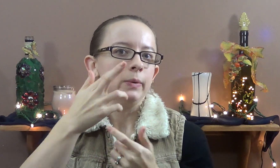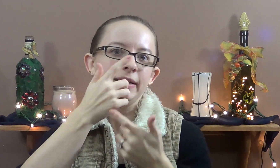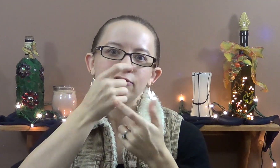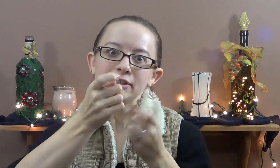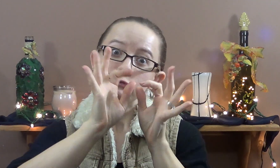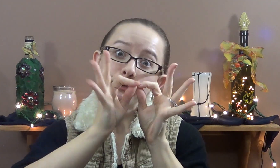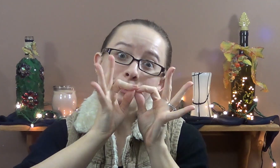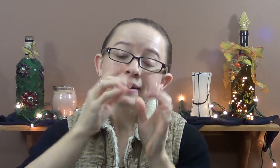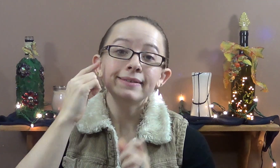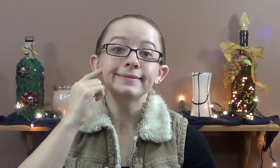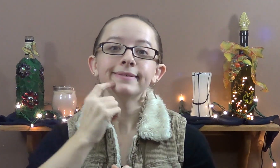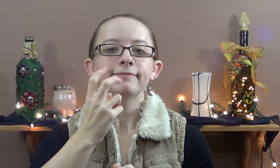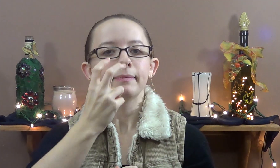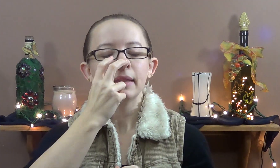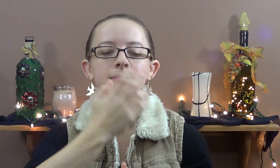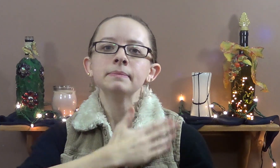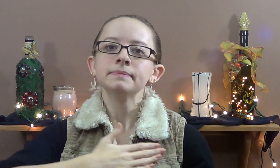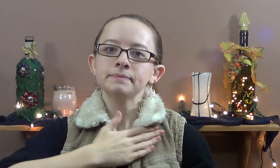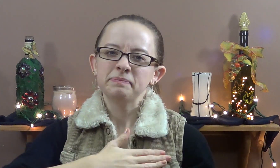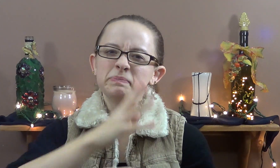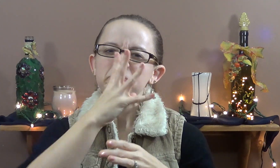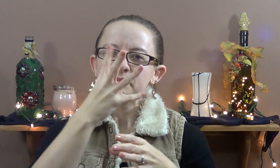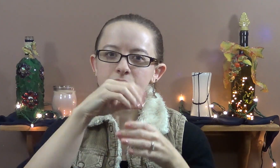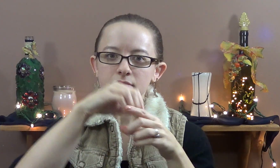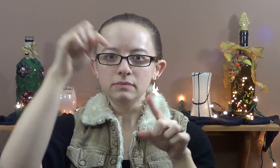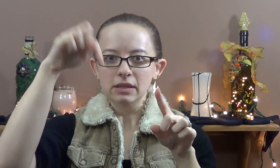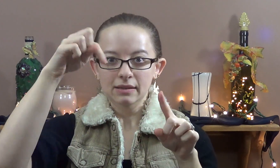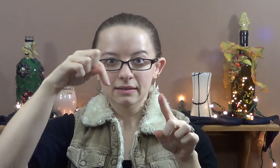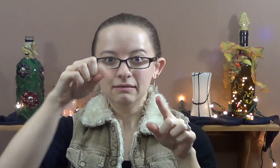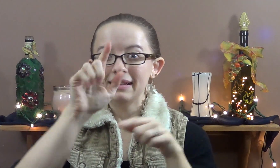communication tips or you're interested maybe interpreting for Deaf Blind,